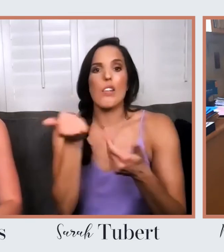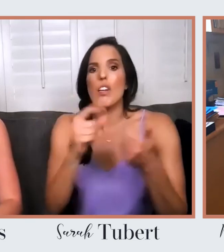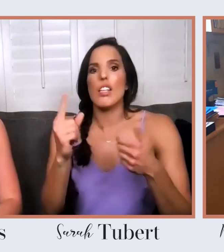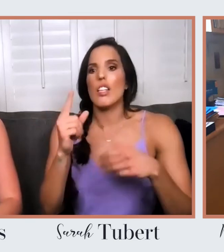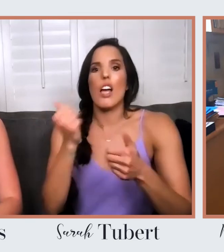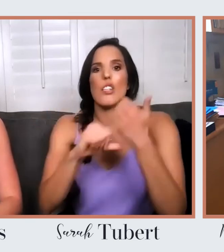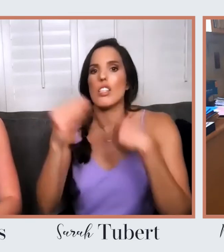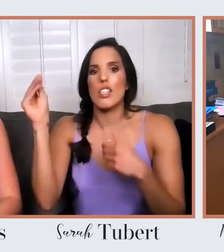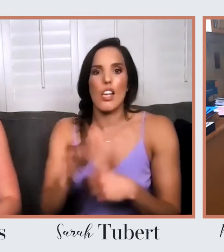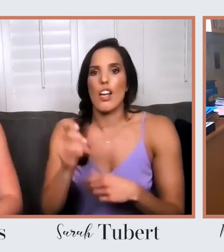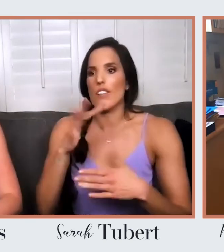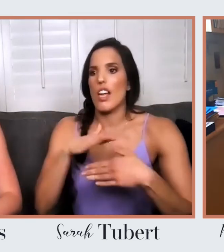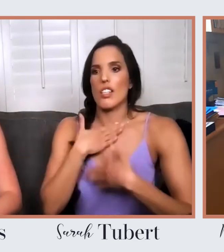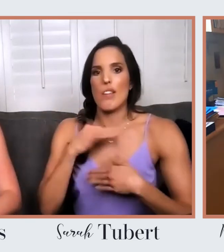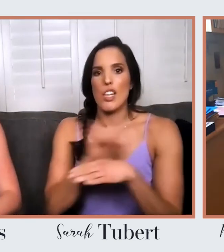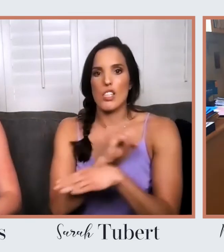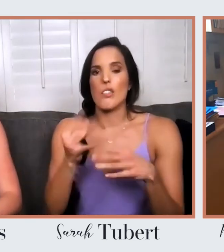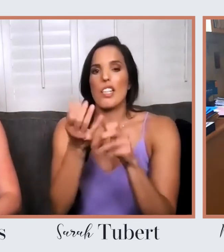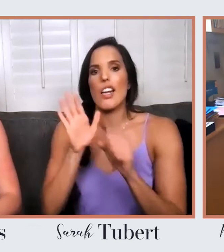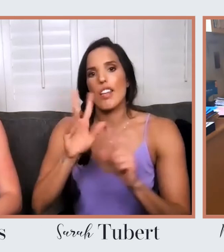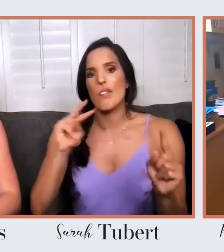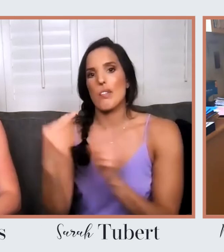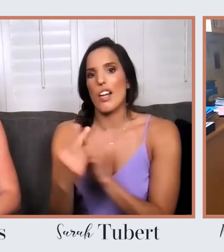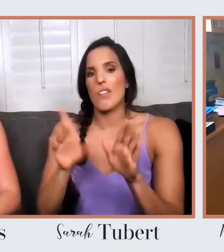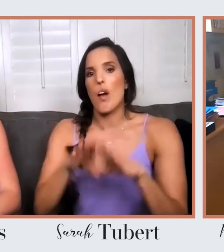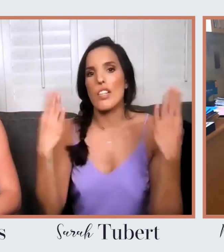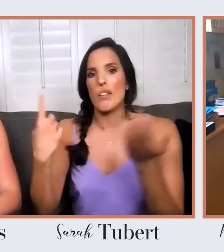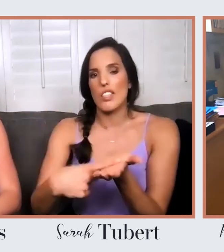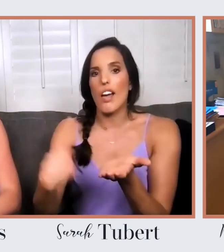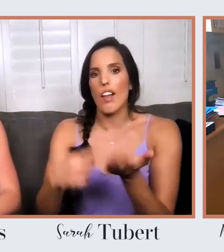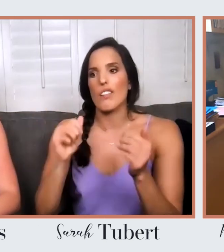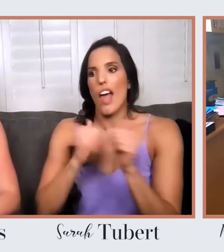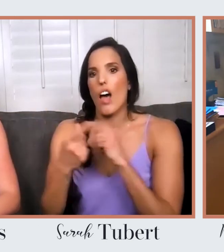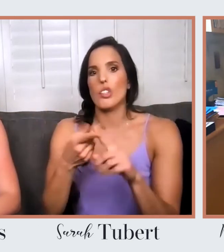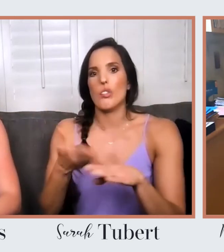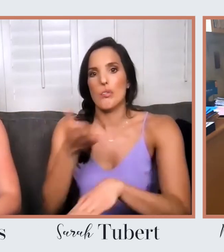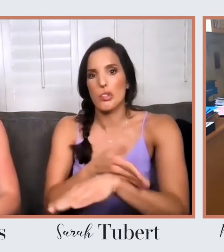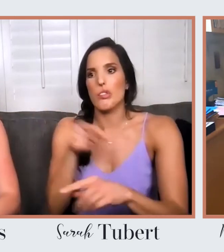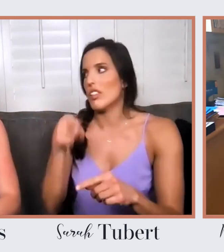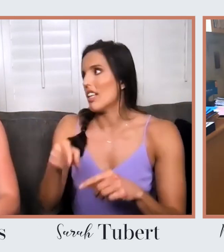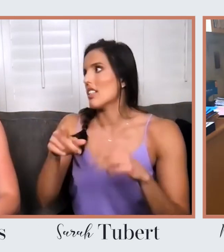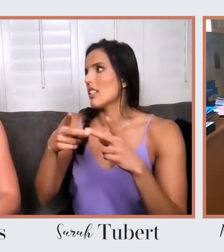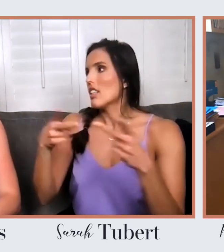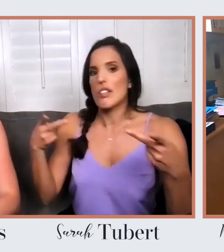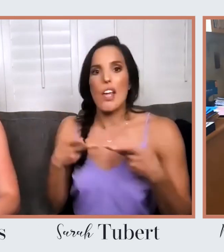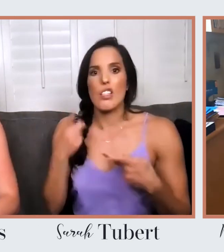anyone under the sun of the entertainment industry, we're getting their perspective then, opening up the dialogue of how to improve this space